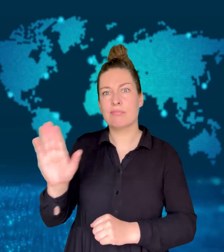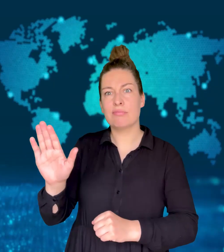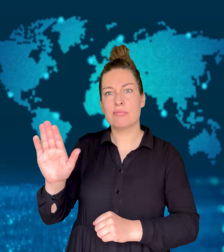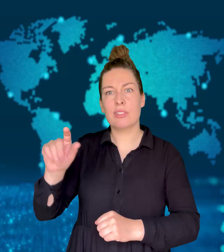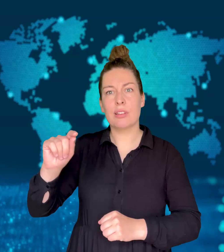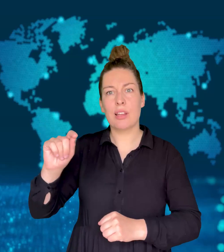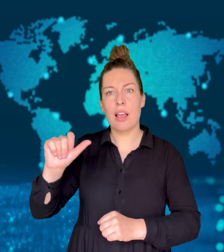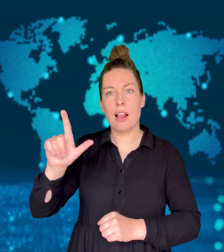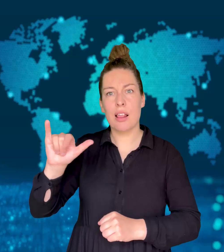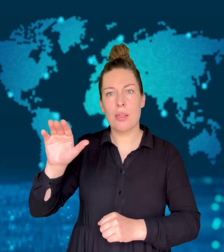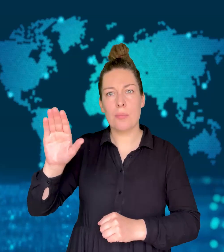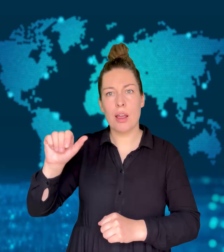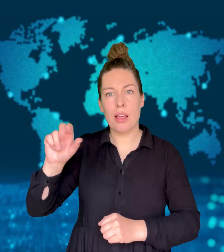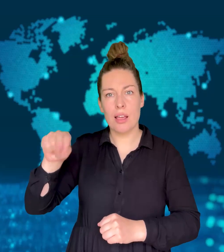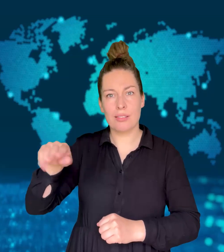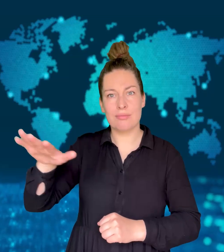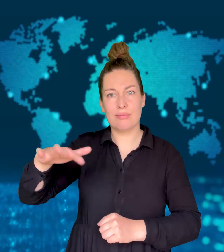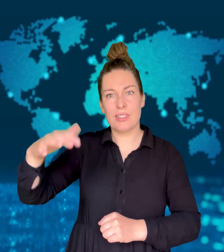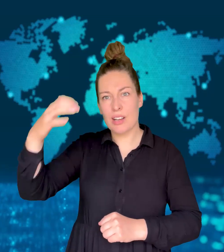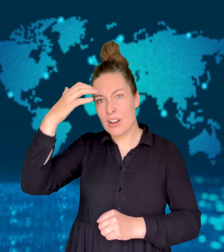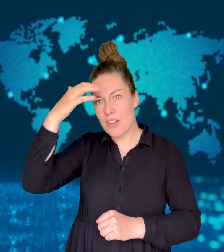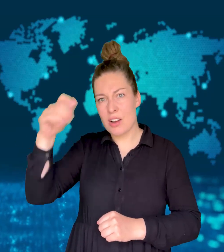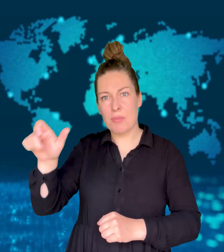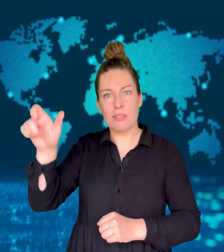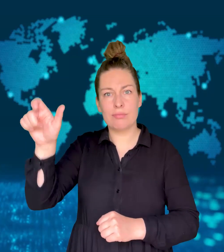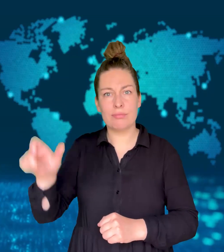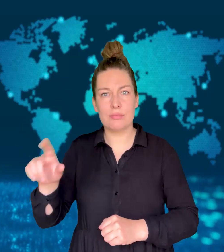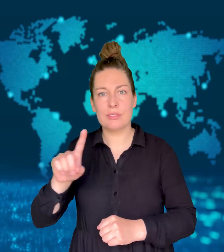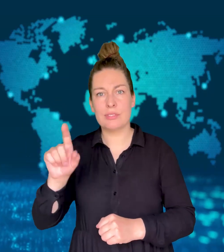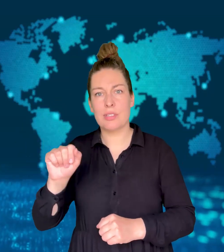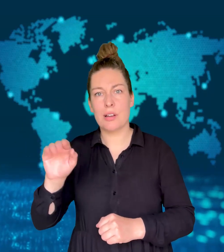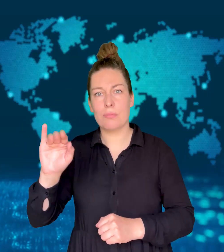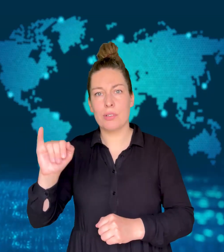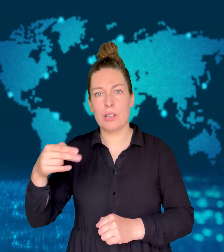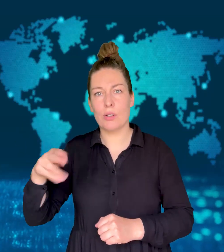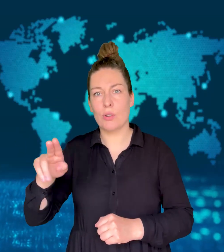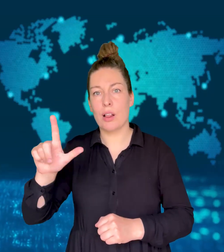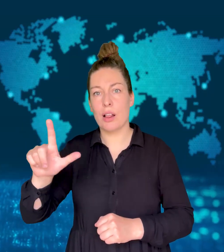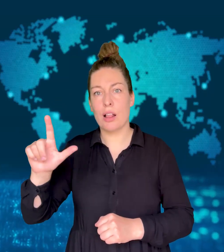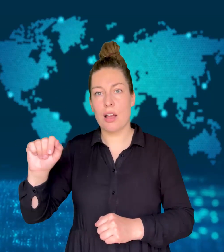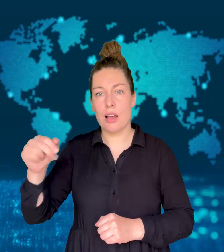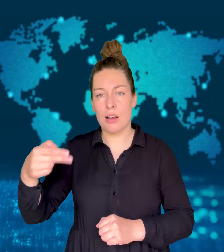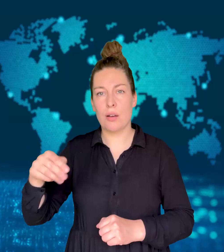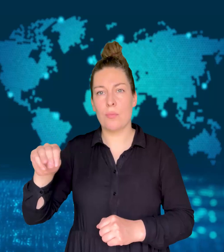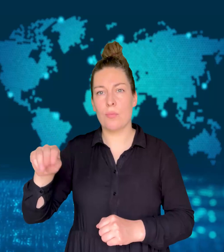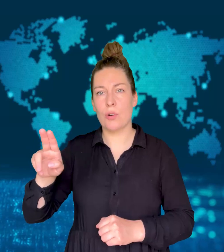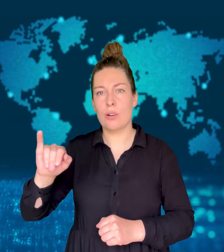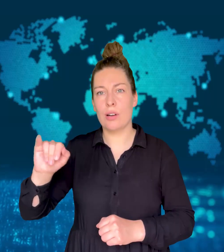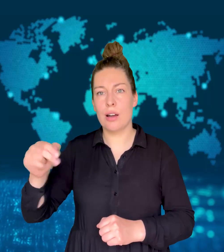The rescue teams and search efforts have continued.